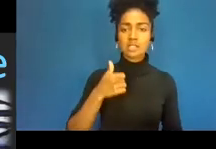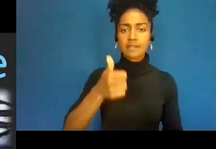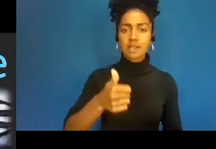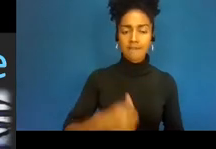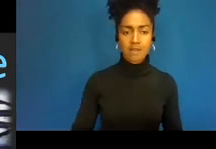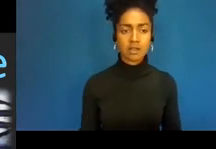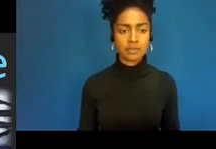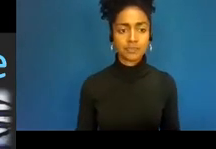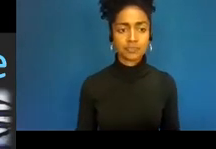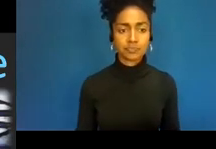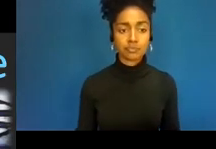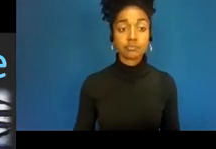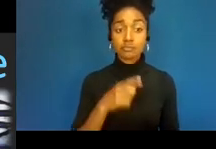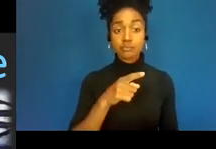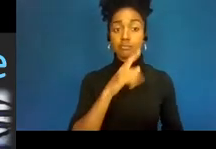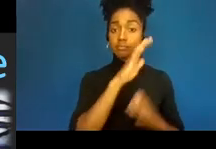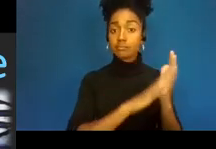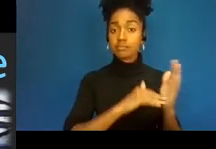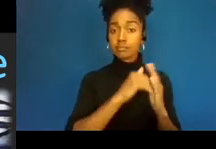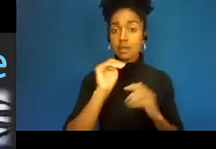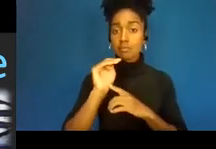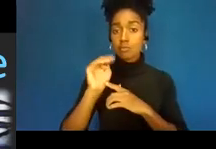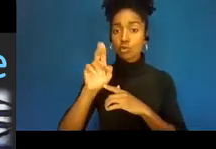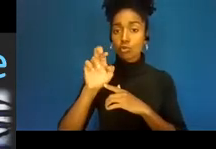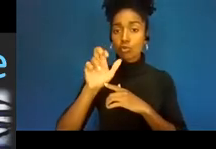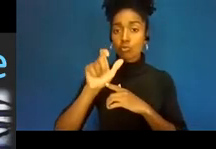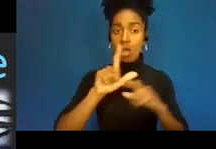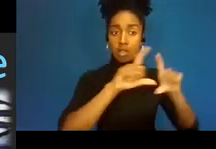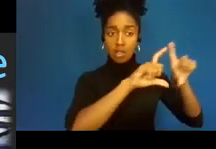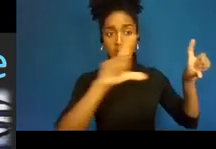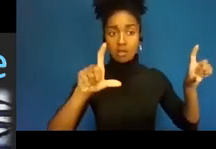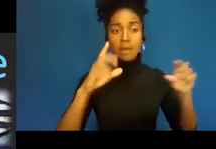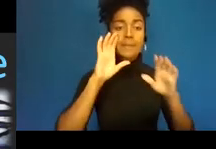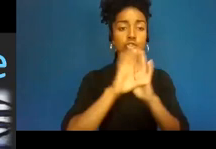We have in the mural here a picture of Atatiana Jefferson.